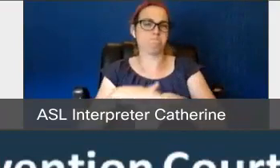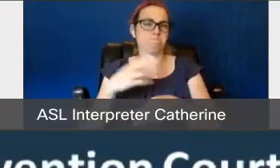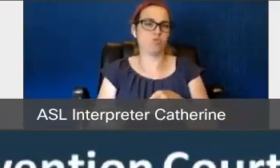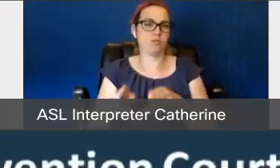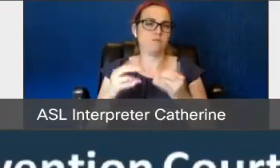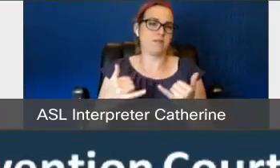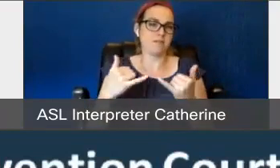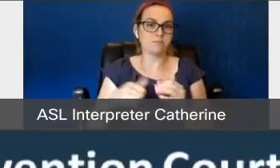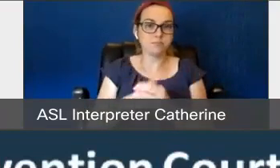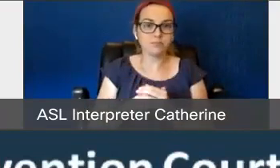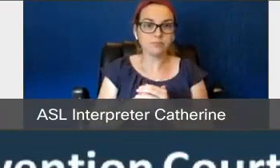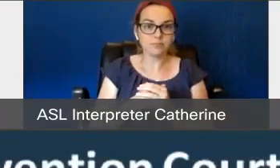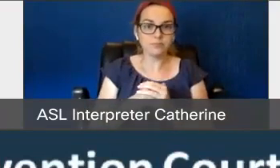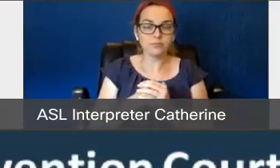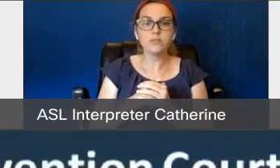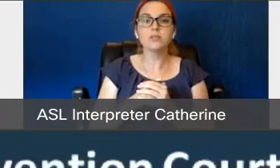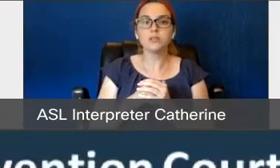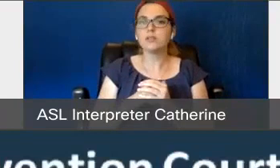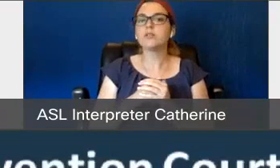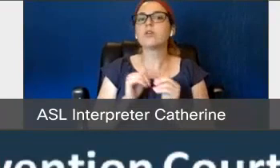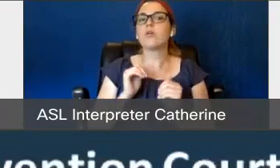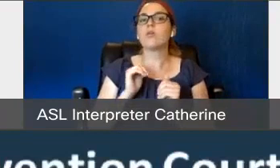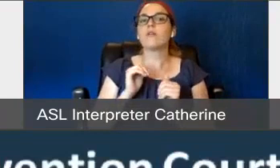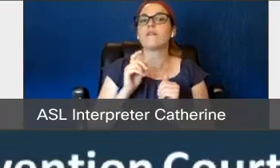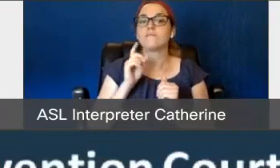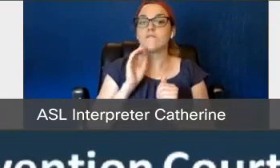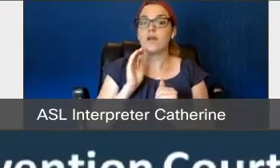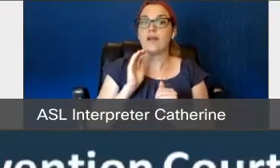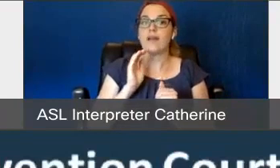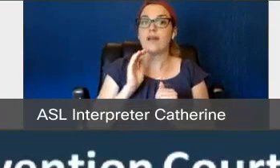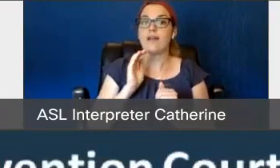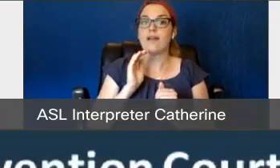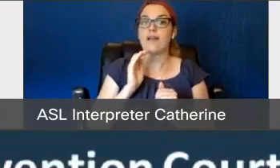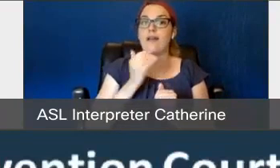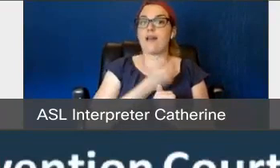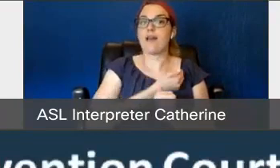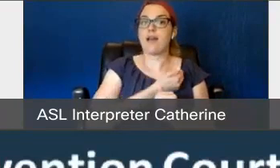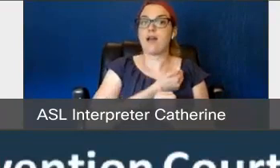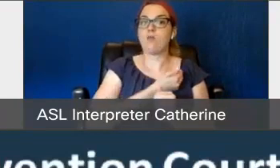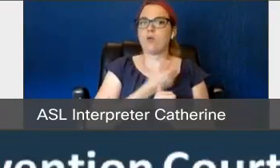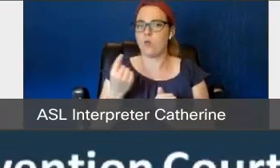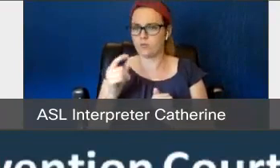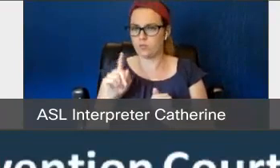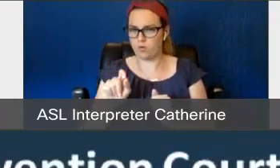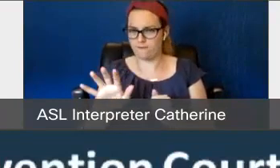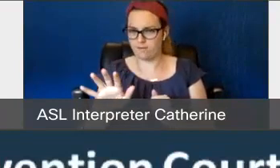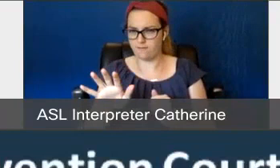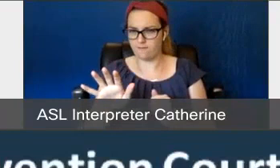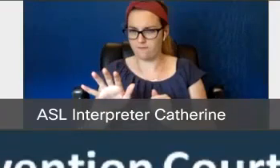are in number two, but we wanna make sure that we put it at like 1.5 if that's our category. Soon as they get into the courtroom you wanna make sure